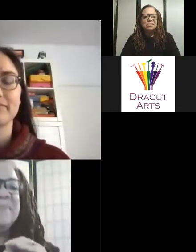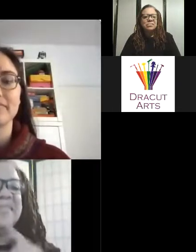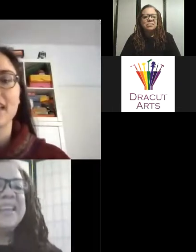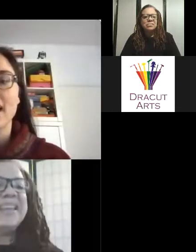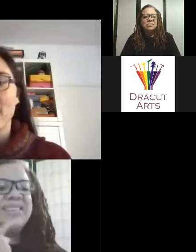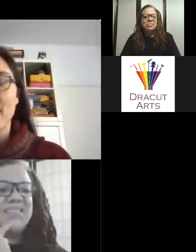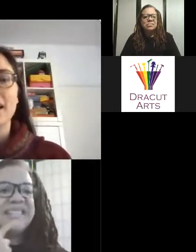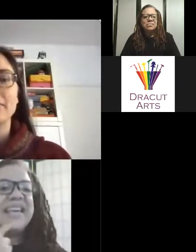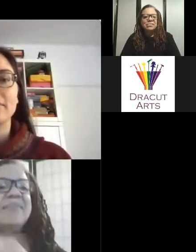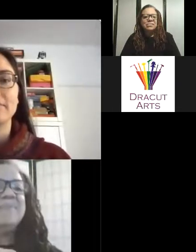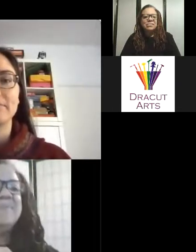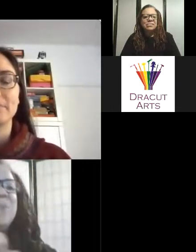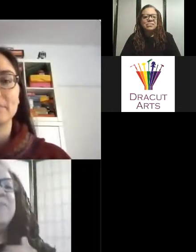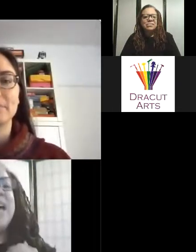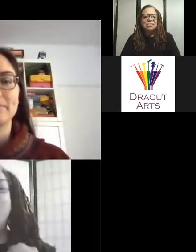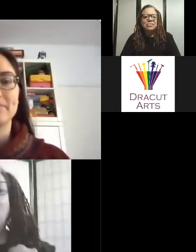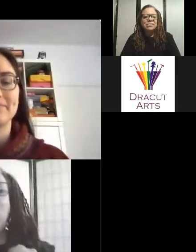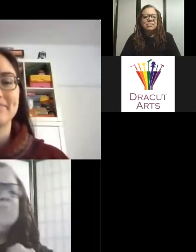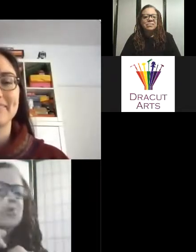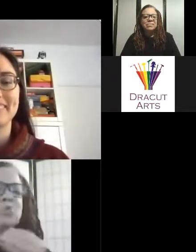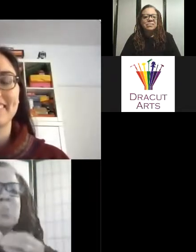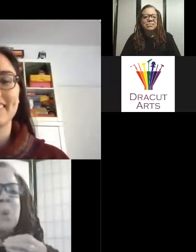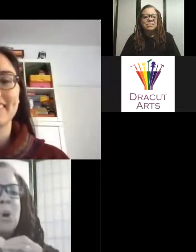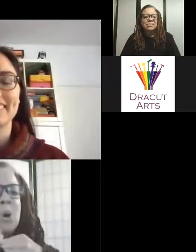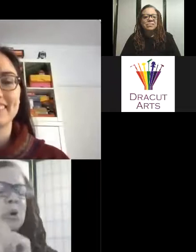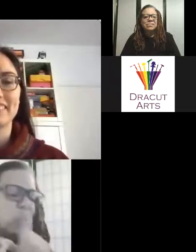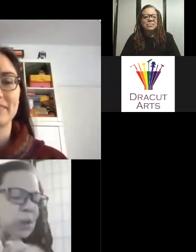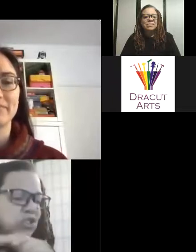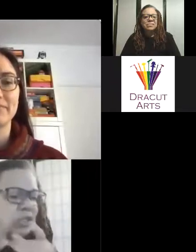So we have time for just one or two questions, if anybody else has a question